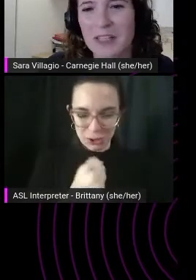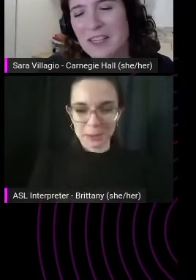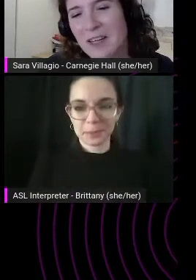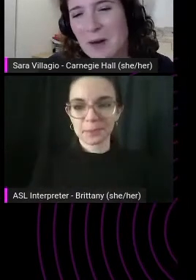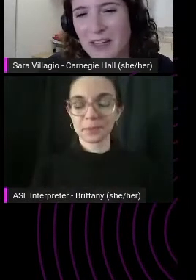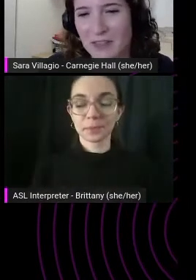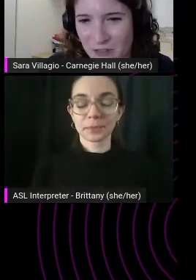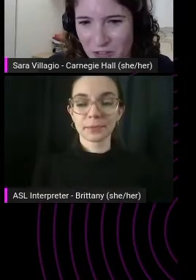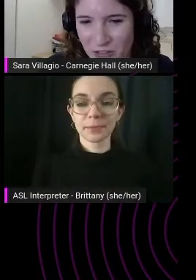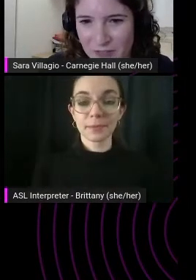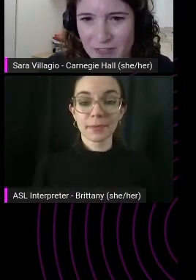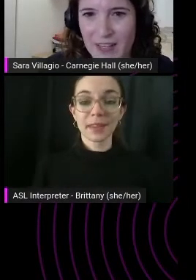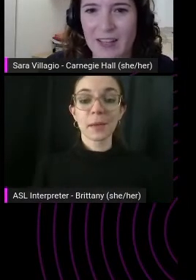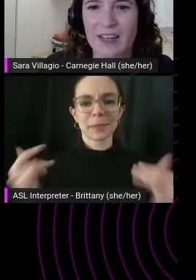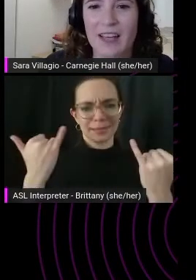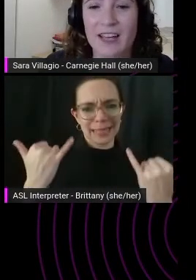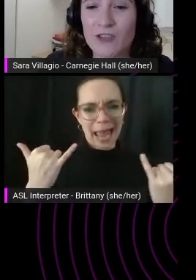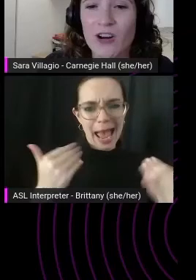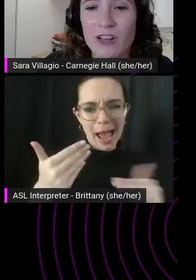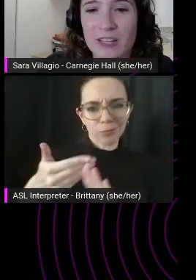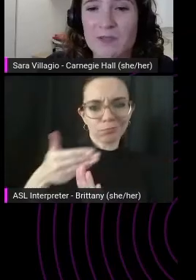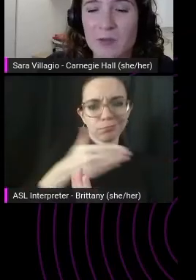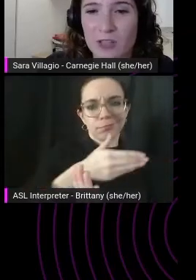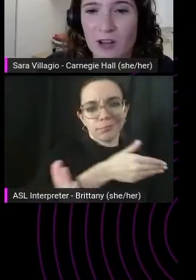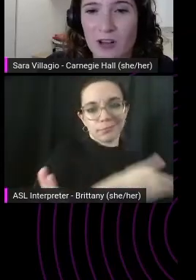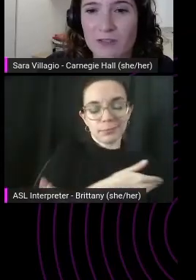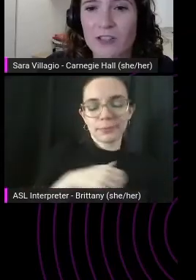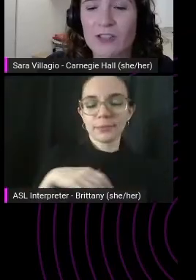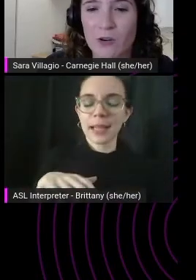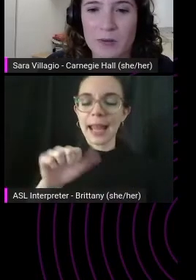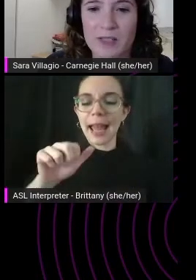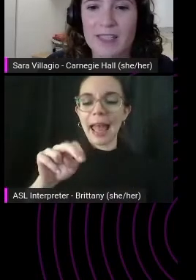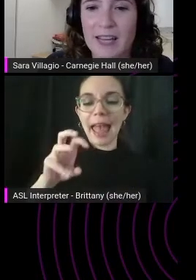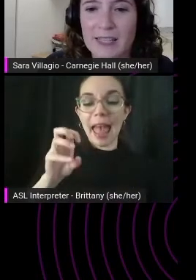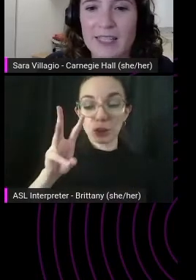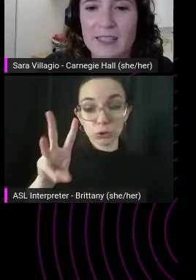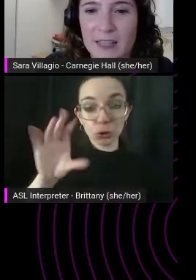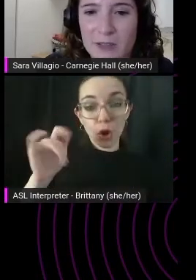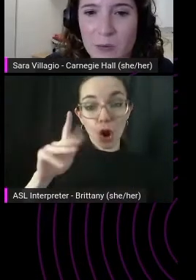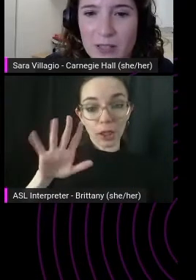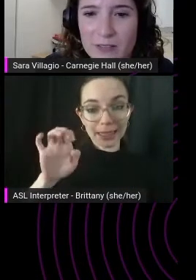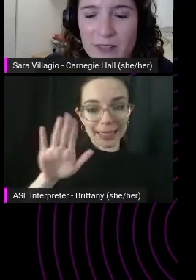But let's take it back even further. Andrew Carnegie's Music Hall first opened in 1891.